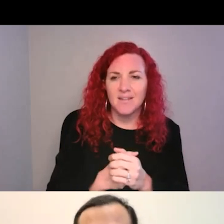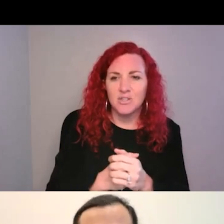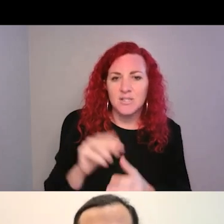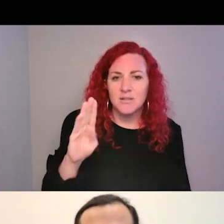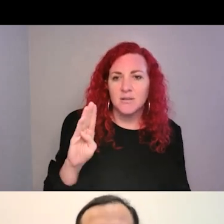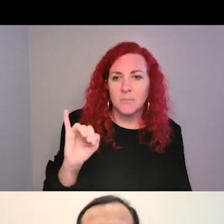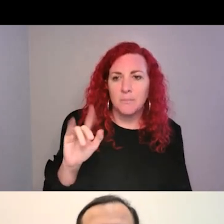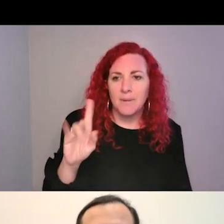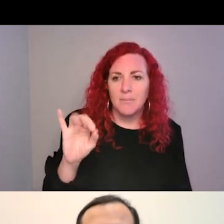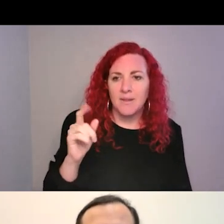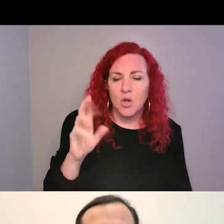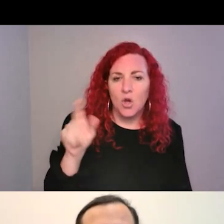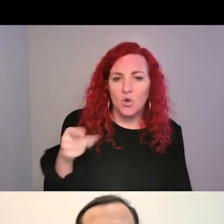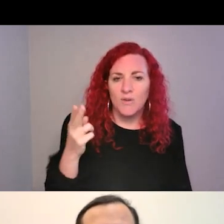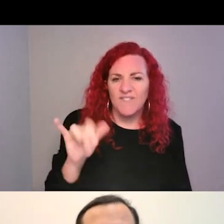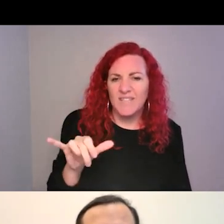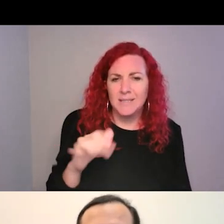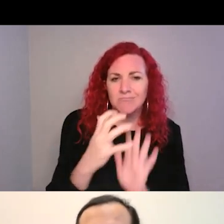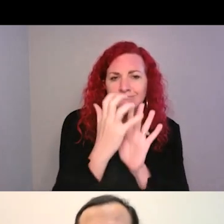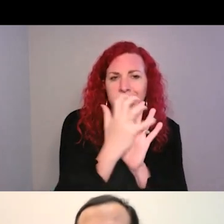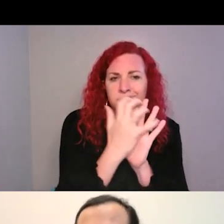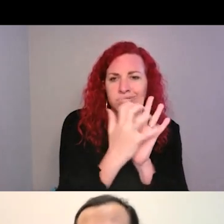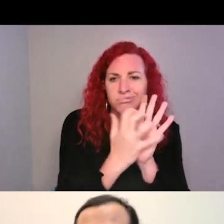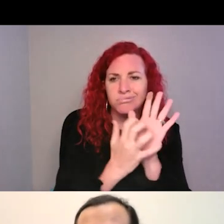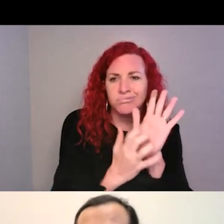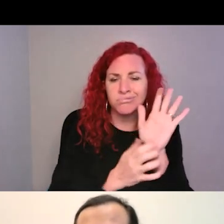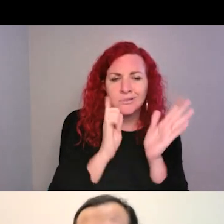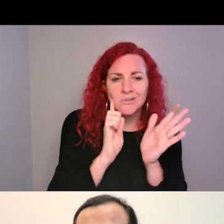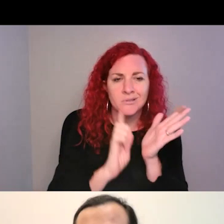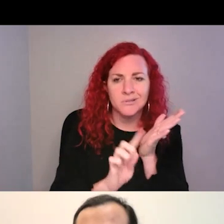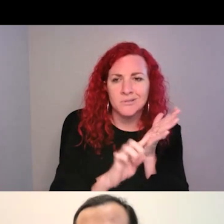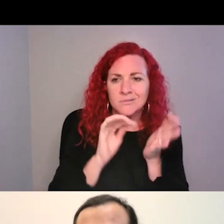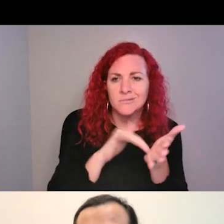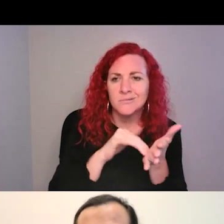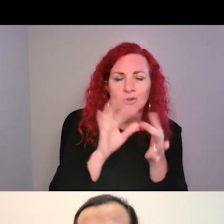DIFFERENT STUDIES RELATED TO YOUTH AND CRISIS SERVICES AND